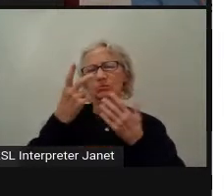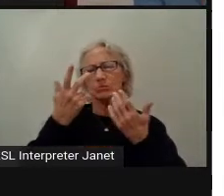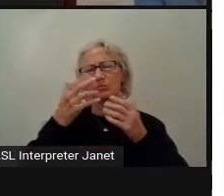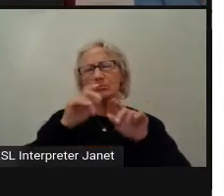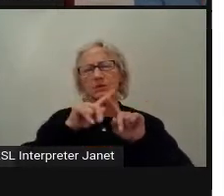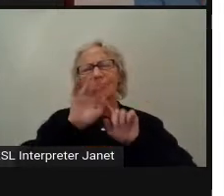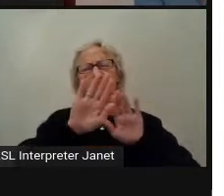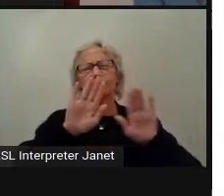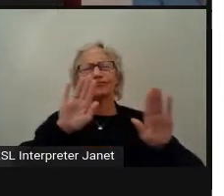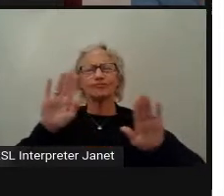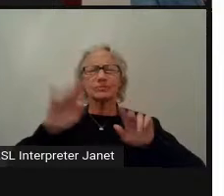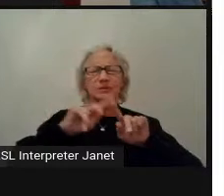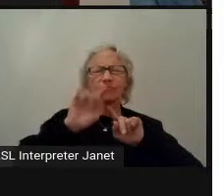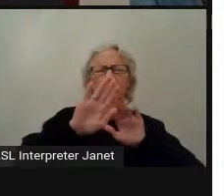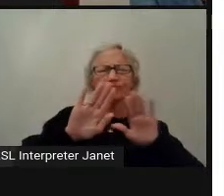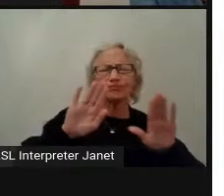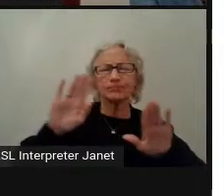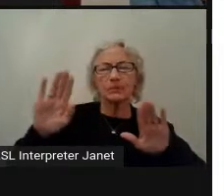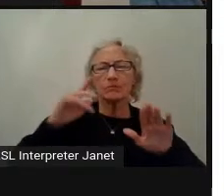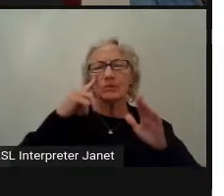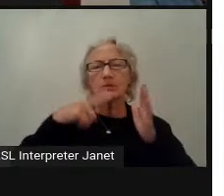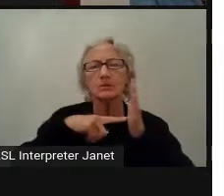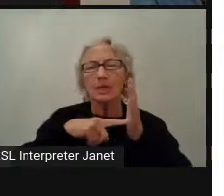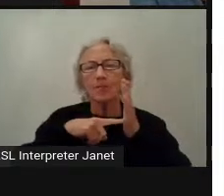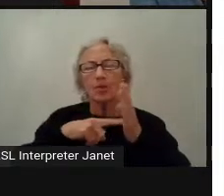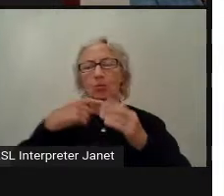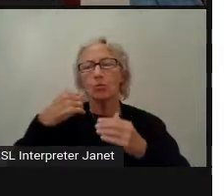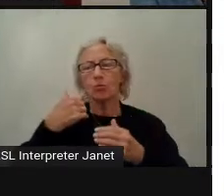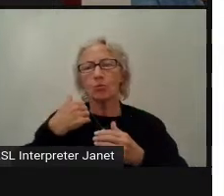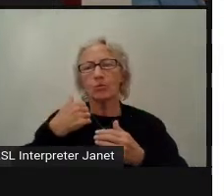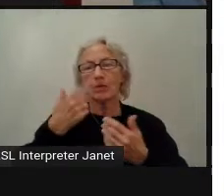There are different screen readers that do different things and in a different way.